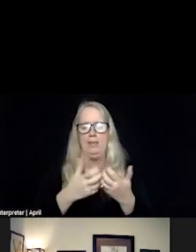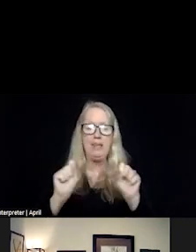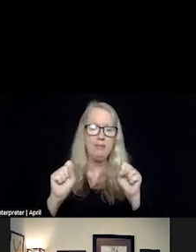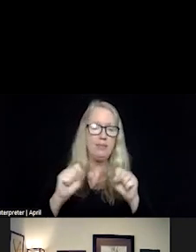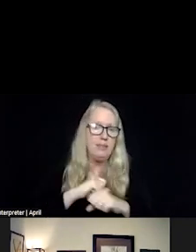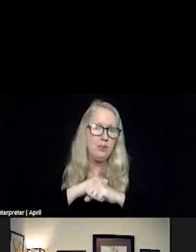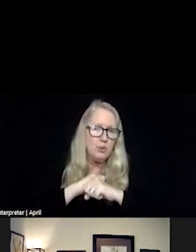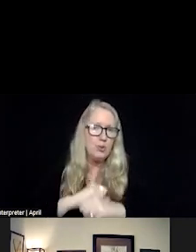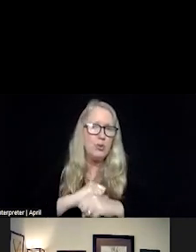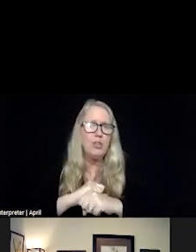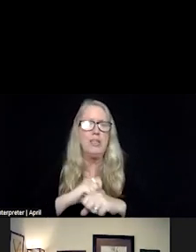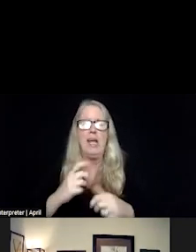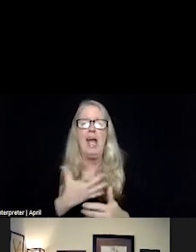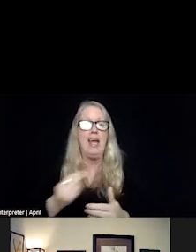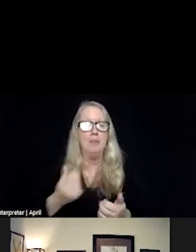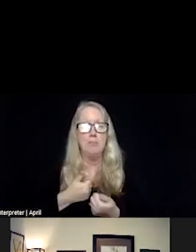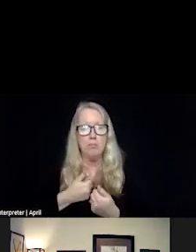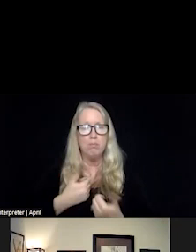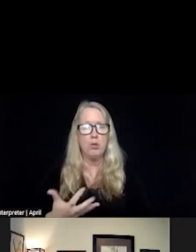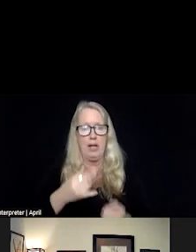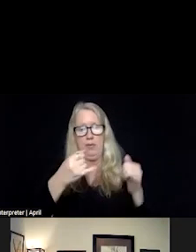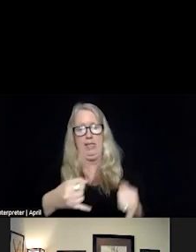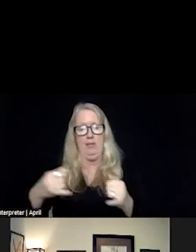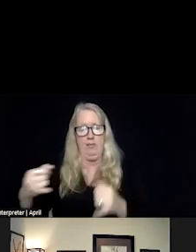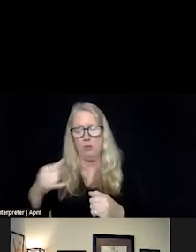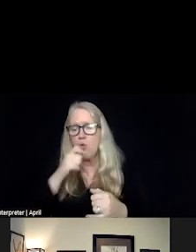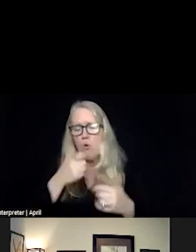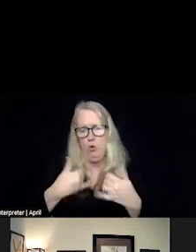AND BURN OUT THE INDIVIDUALS WHO ARE STILL POSSIBLY IN THE FIELD